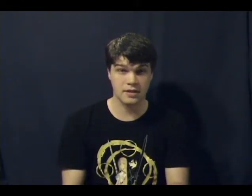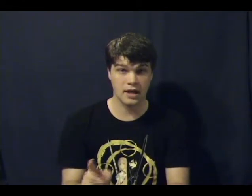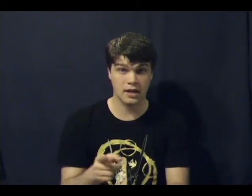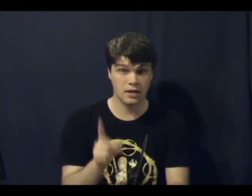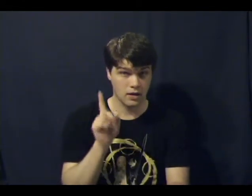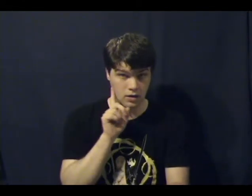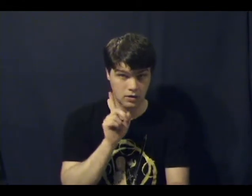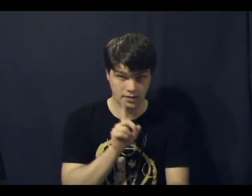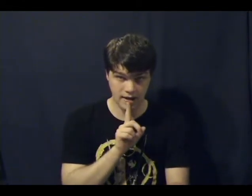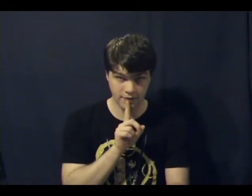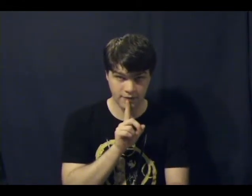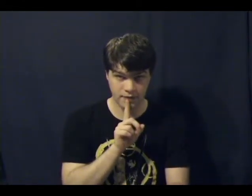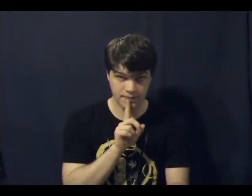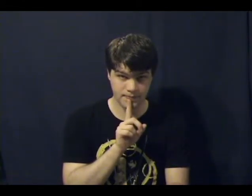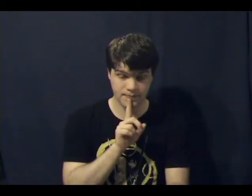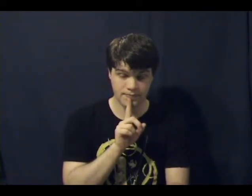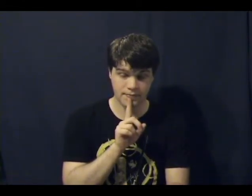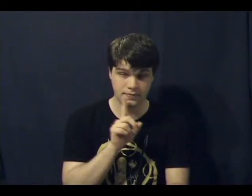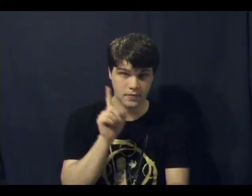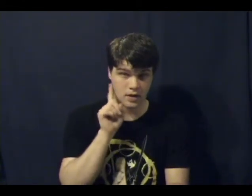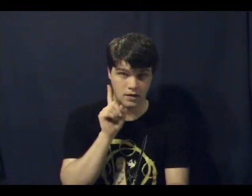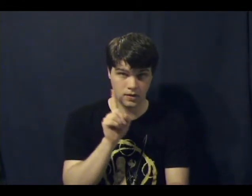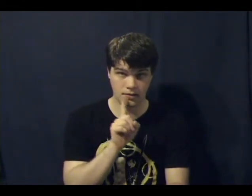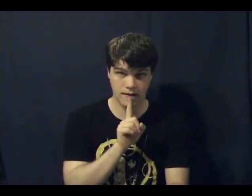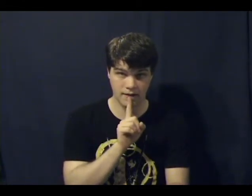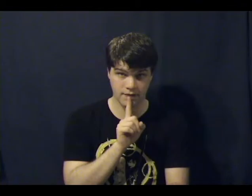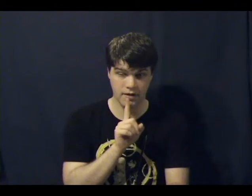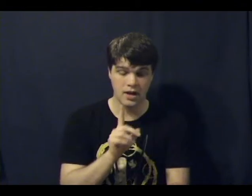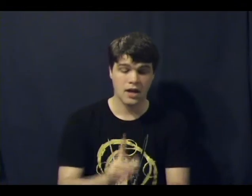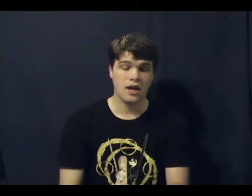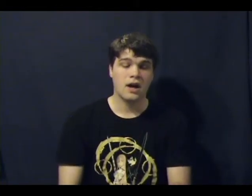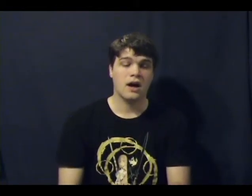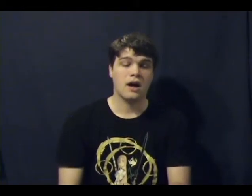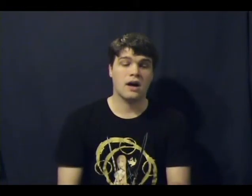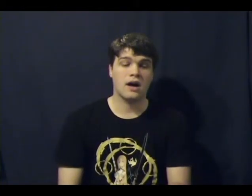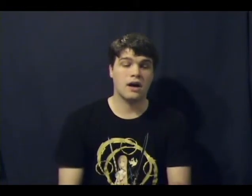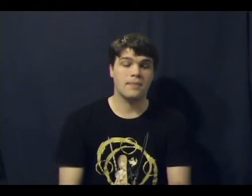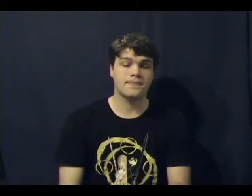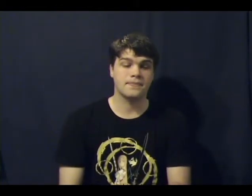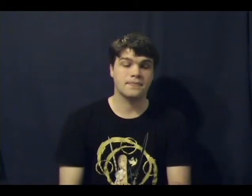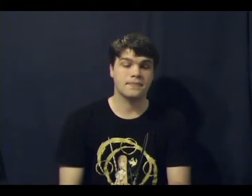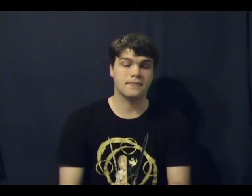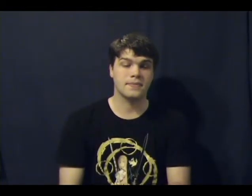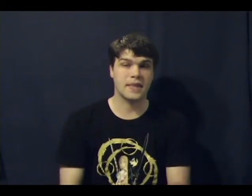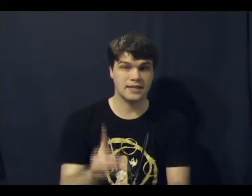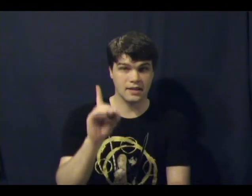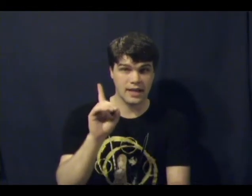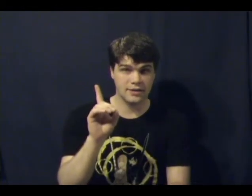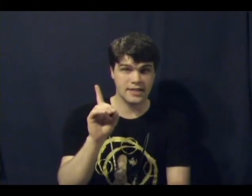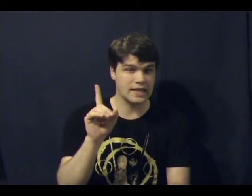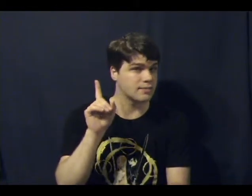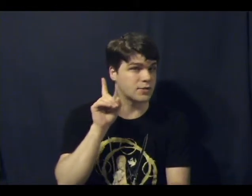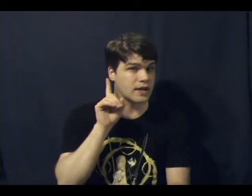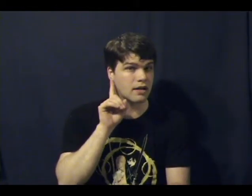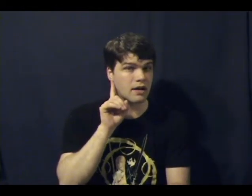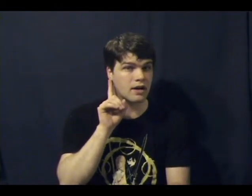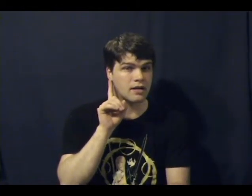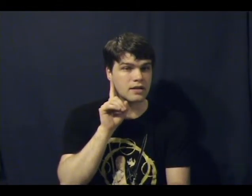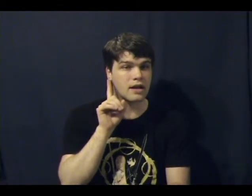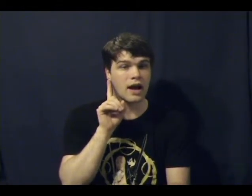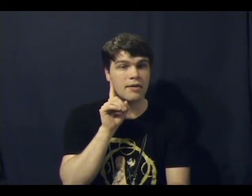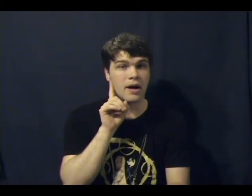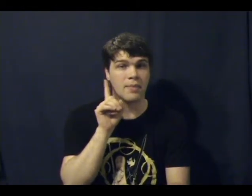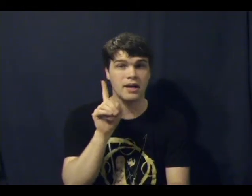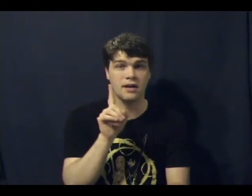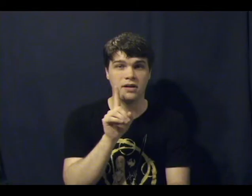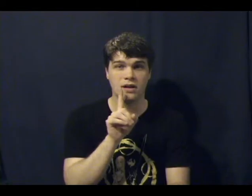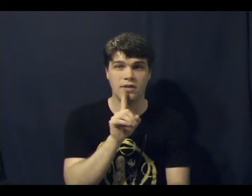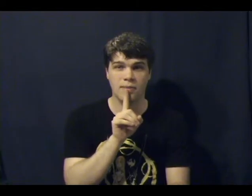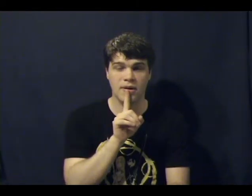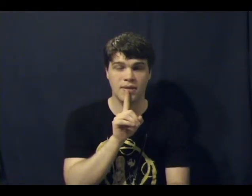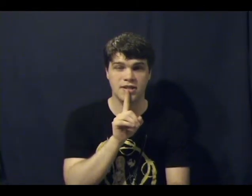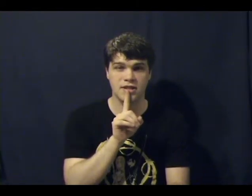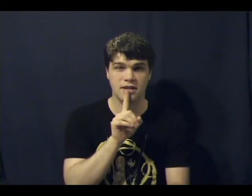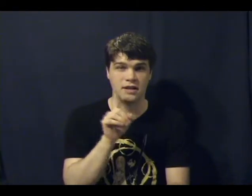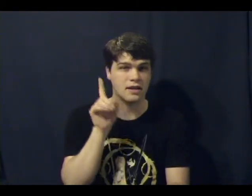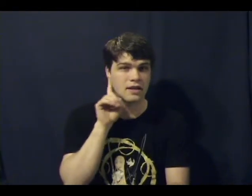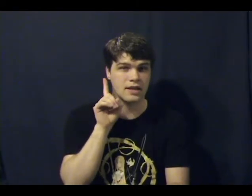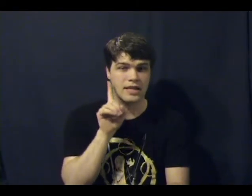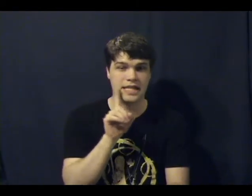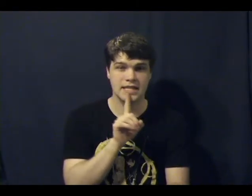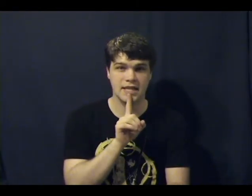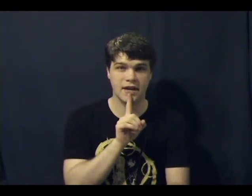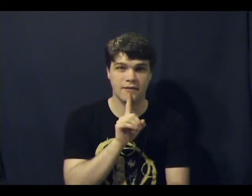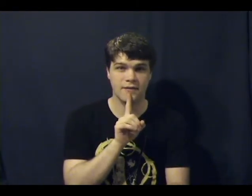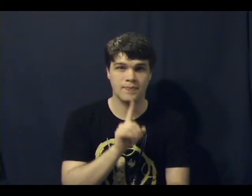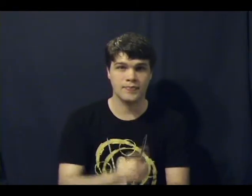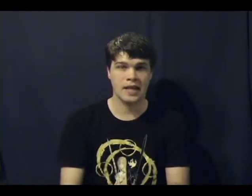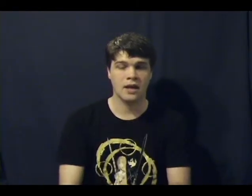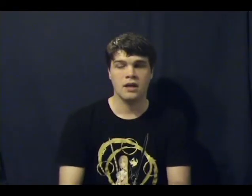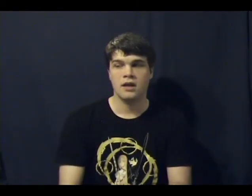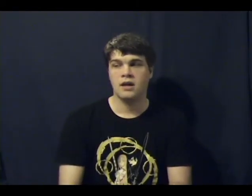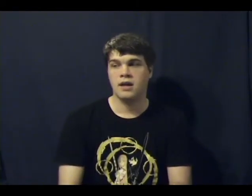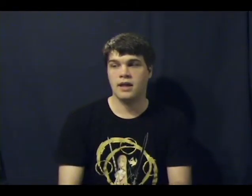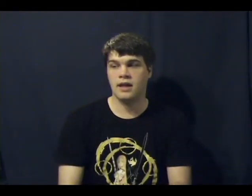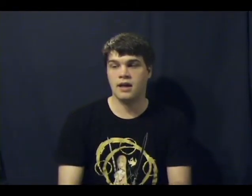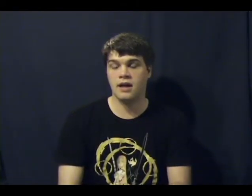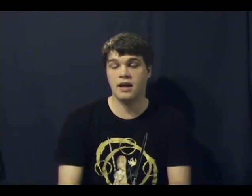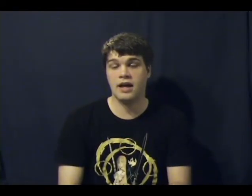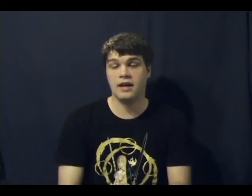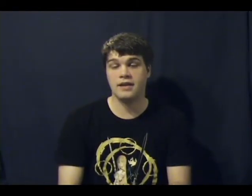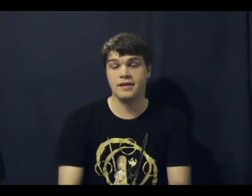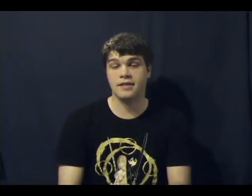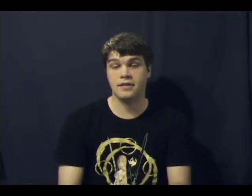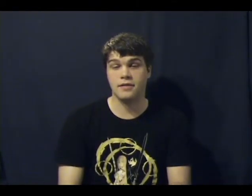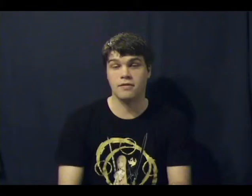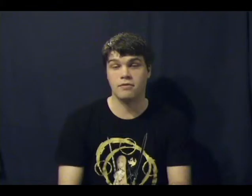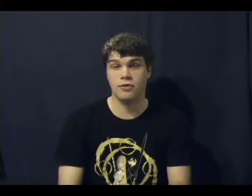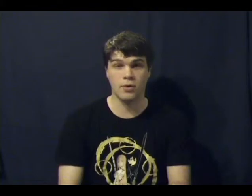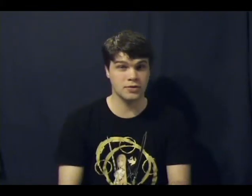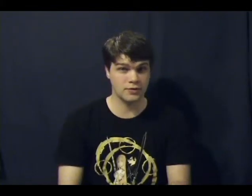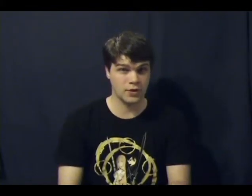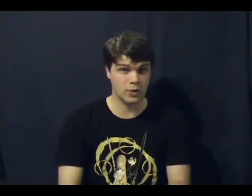and say, You deaf? You deaf? That's the letter "D" I'm doing, kind of by my ear and then by my chin. Deaf. And for most of you